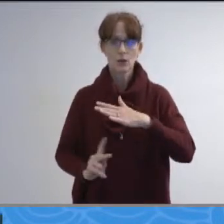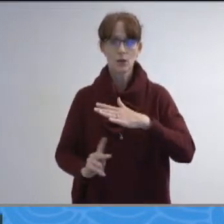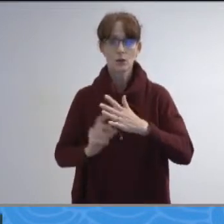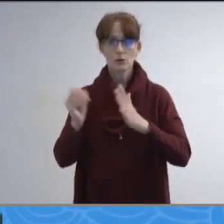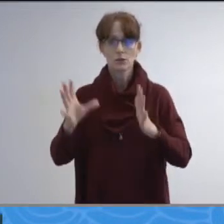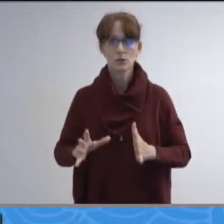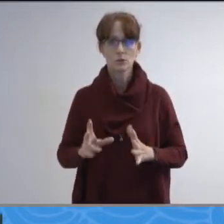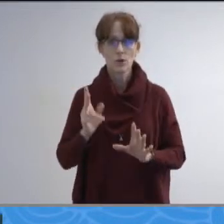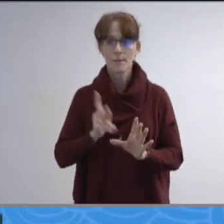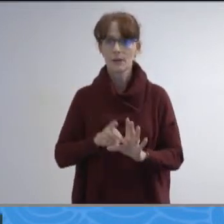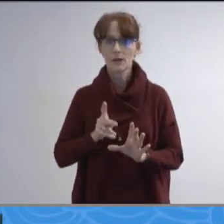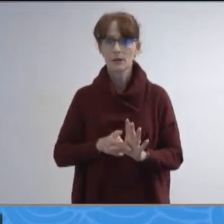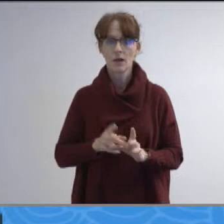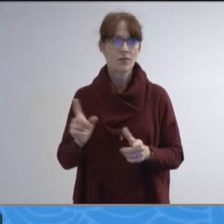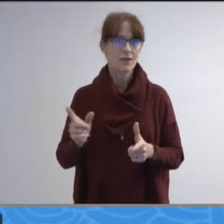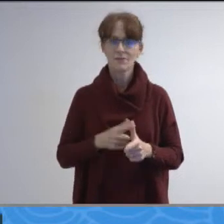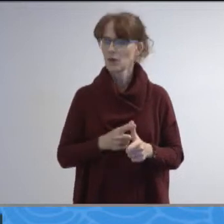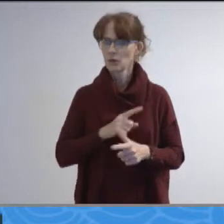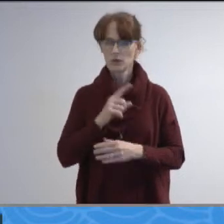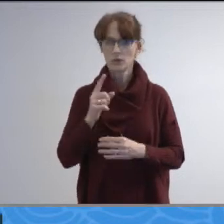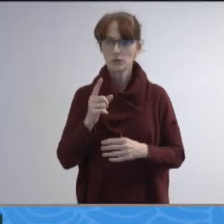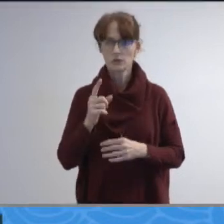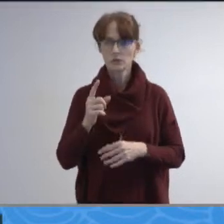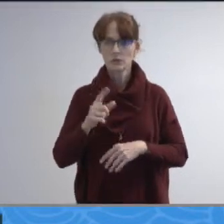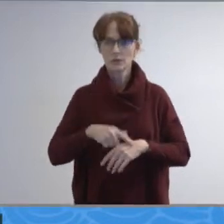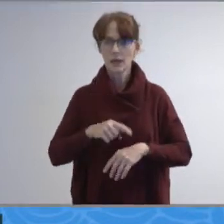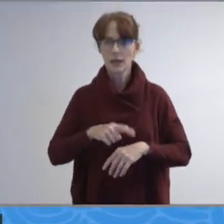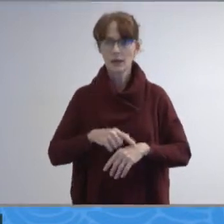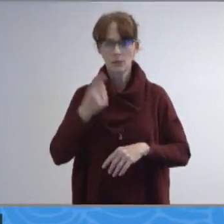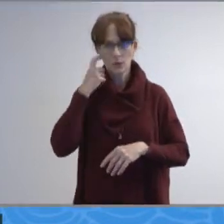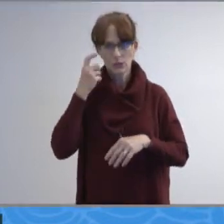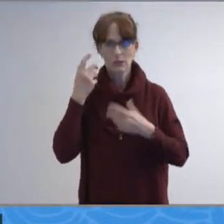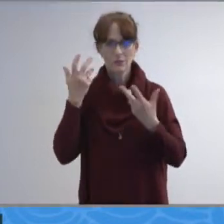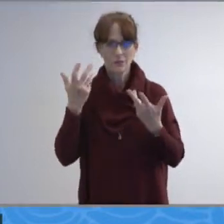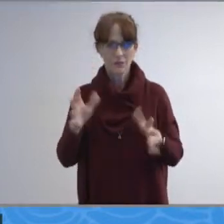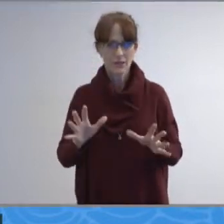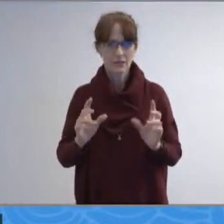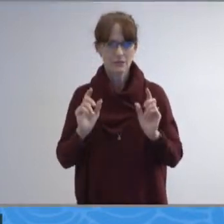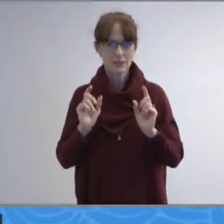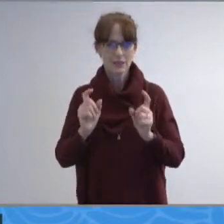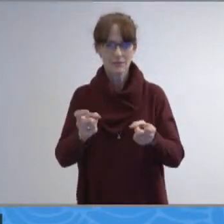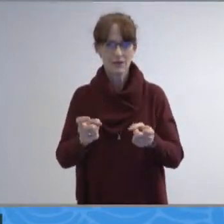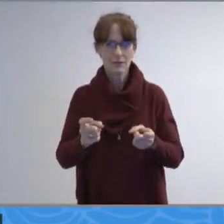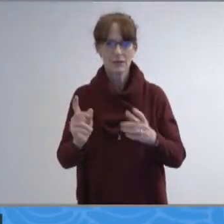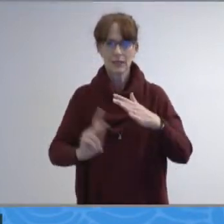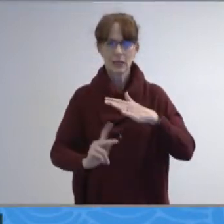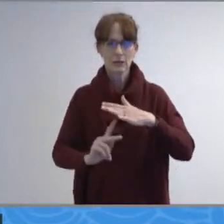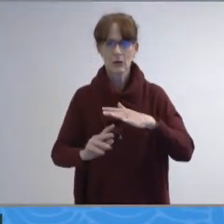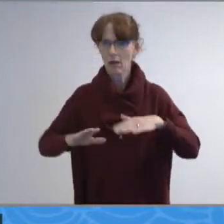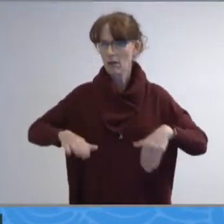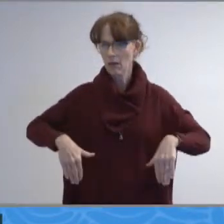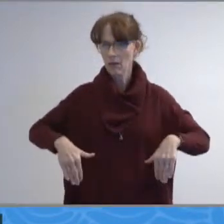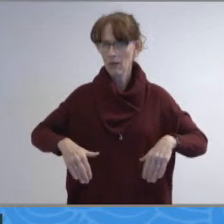do not participate in the first round at the Diagnostic, the one that we just finished giving over the month of October.